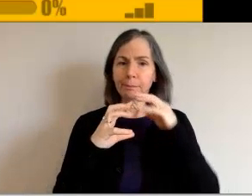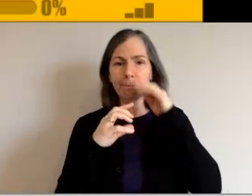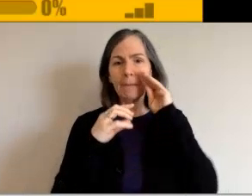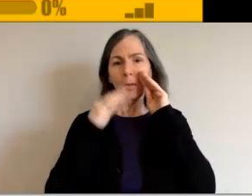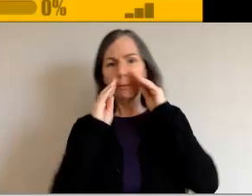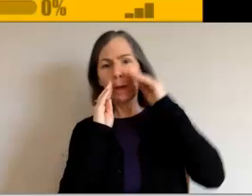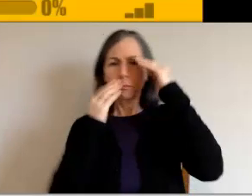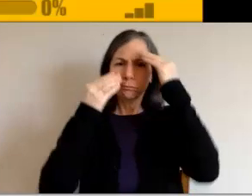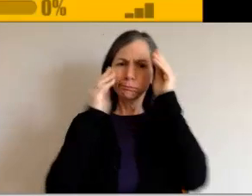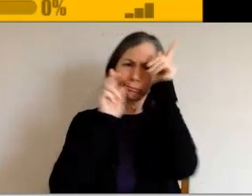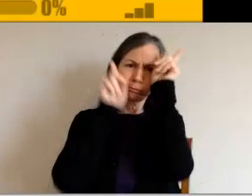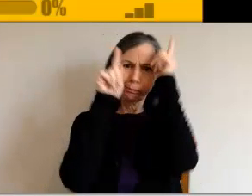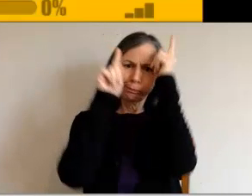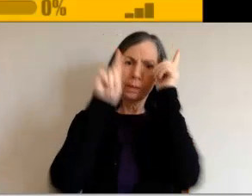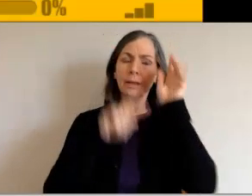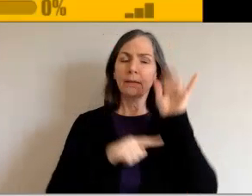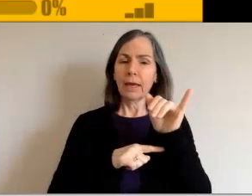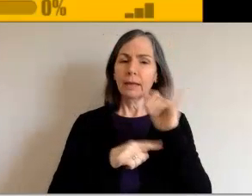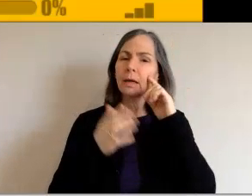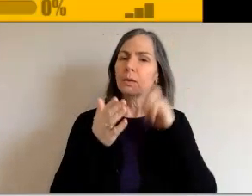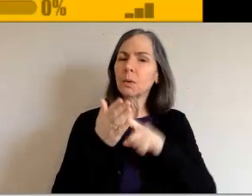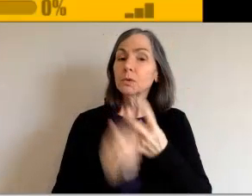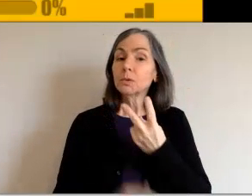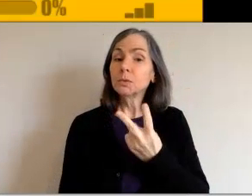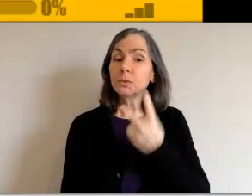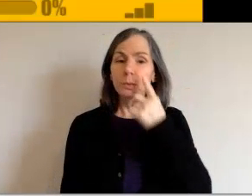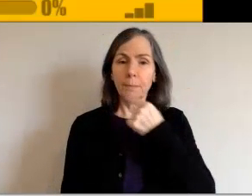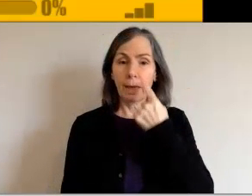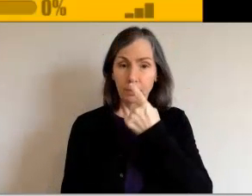I thought that this monster had two mouths.